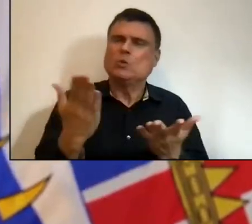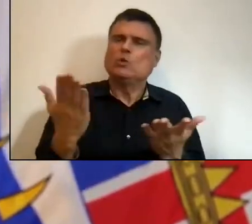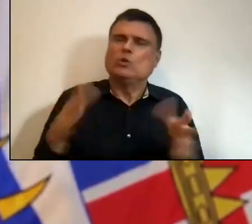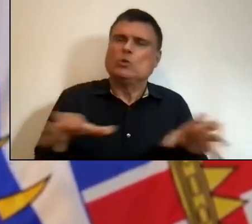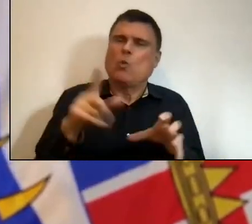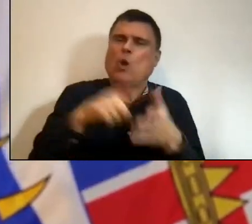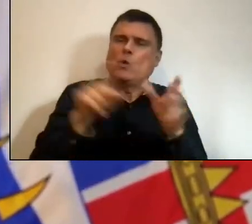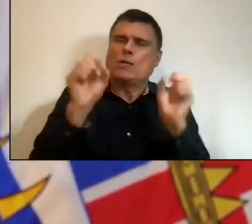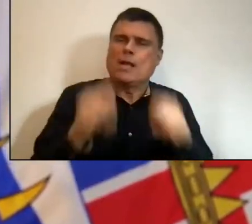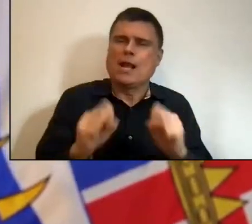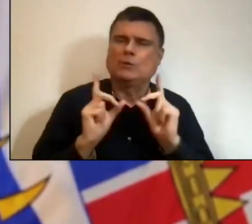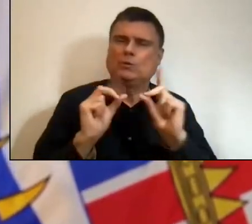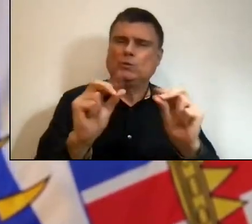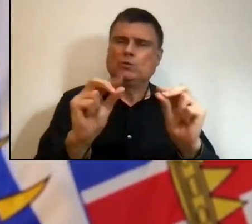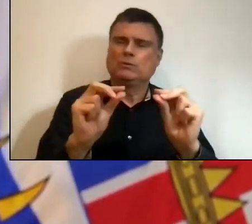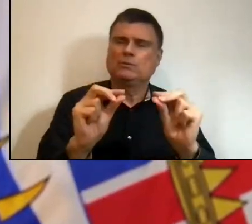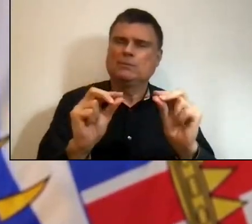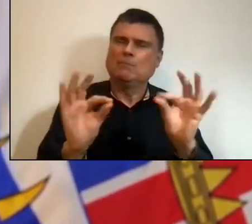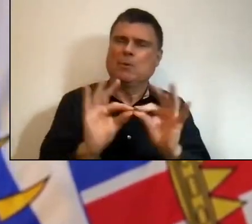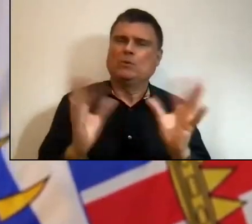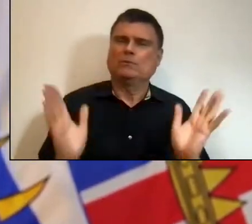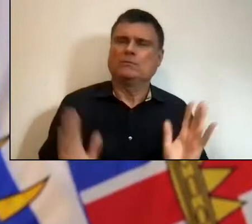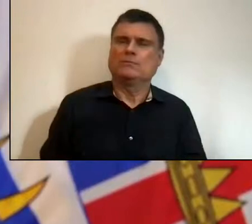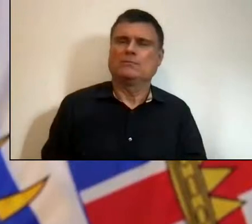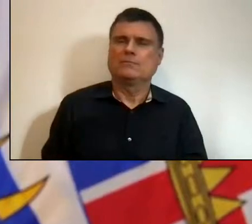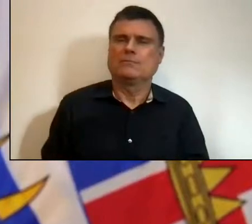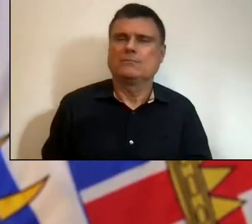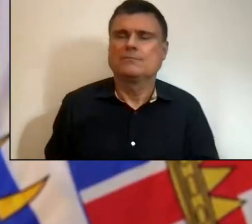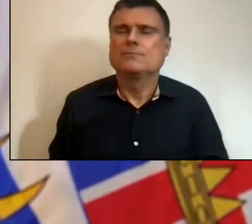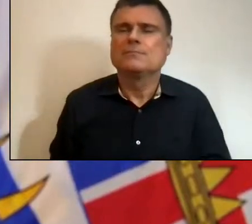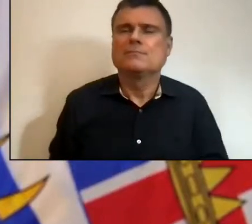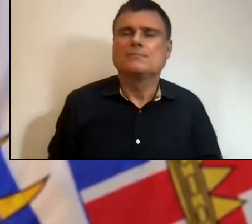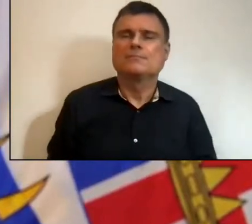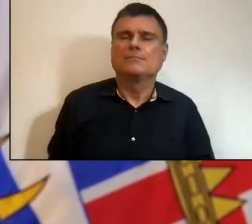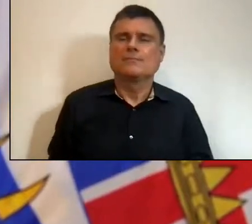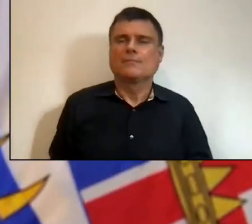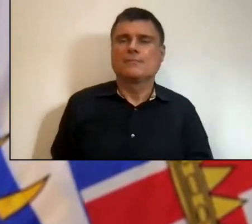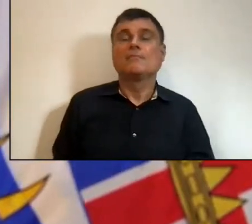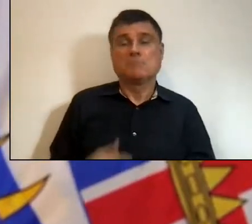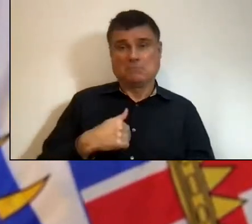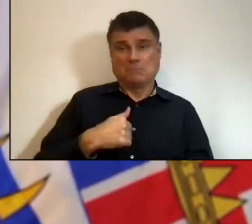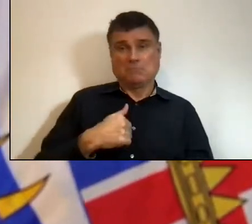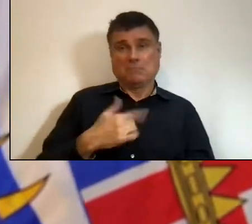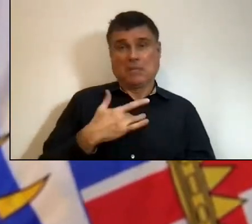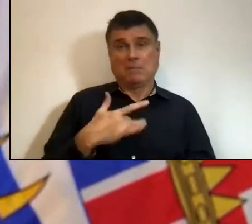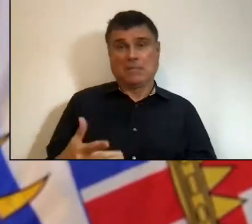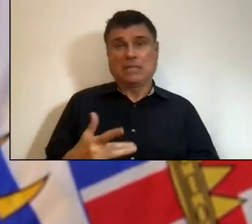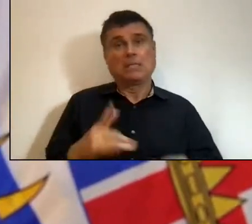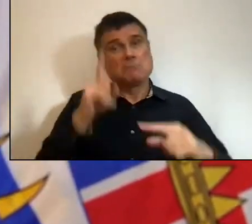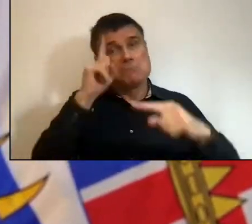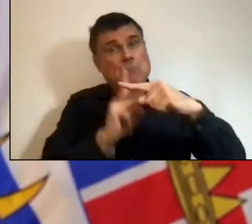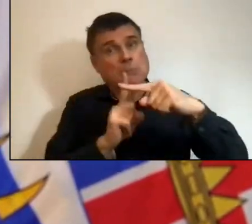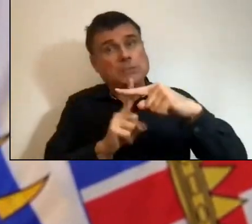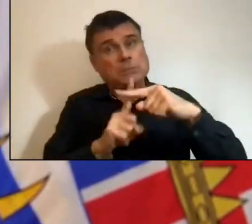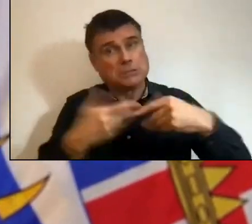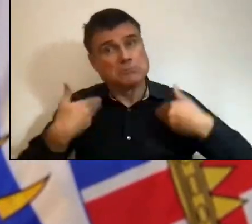some limited evidence and maybe my optimism is that if we get through this especially the younger people who are